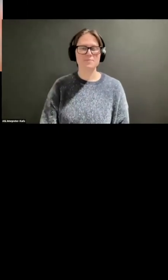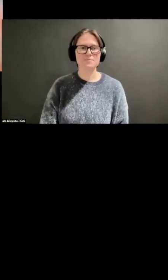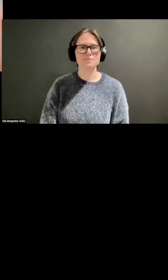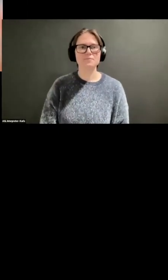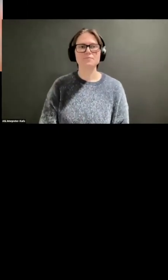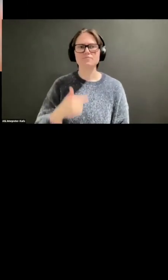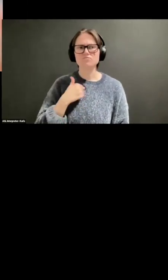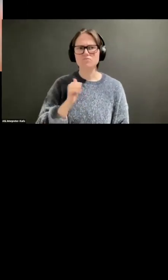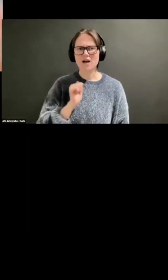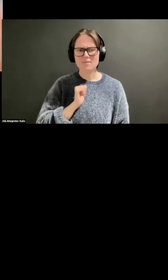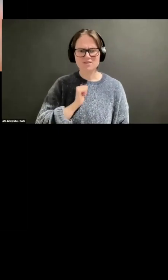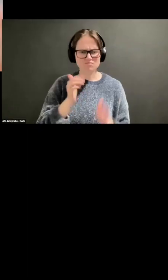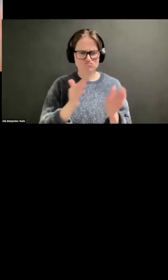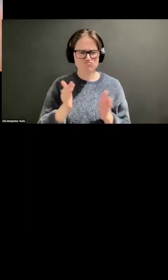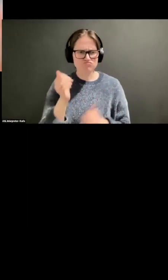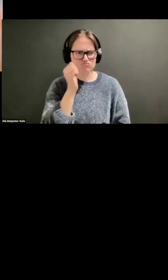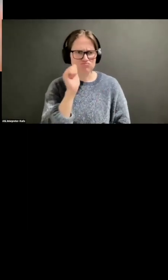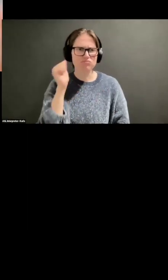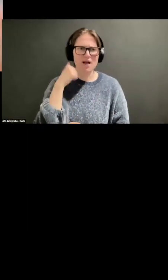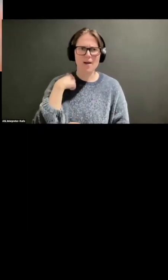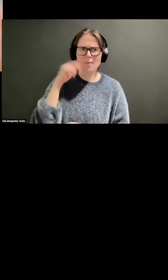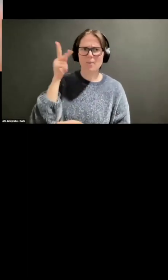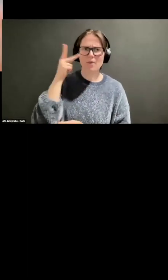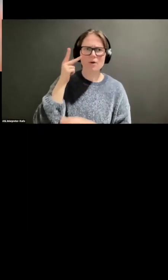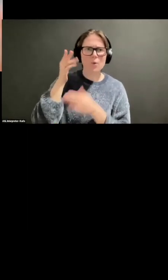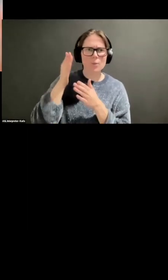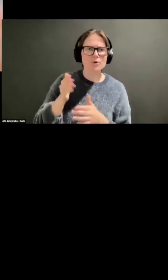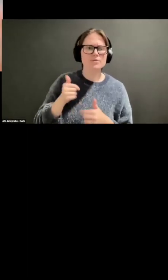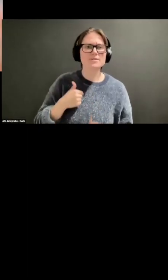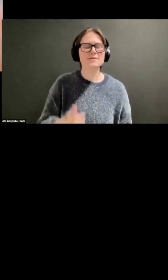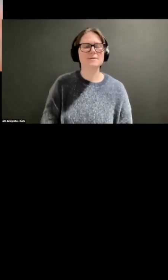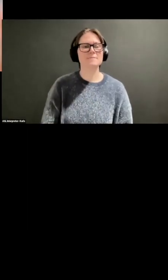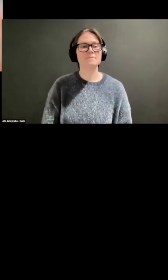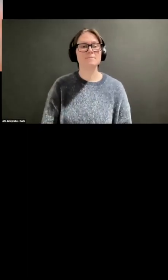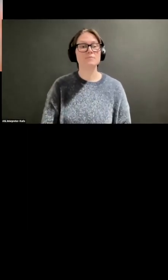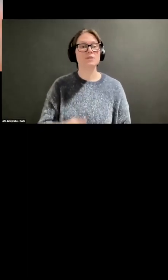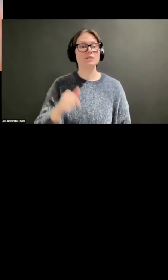political person. This process and mothering in of